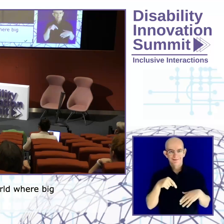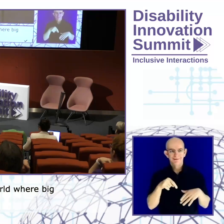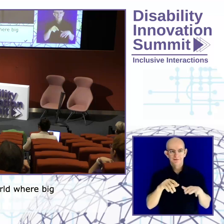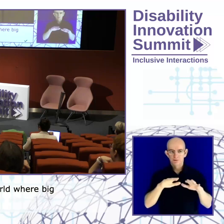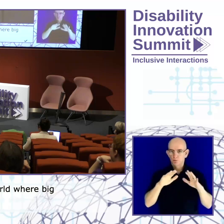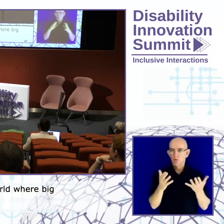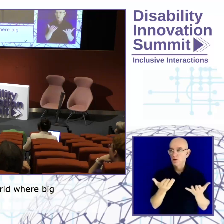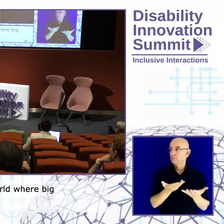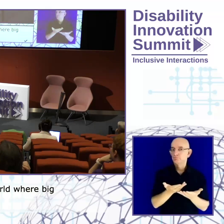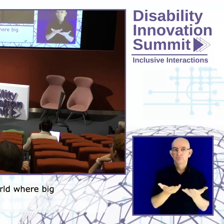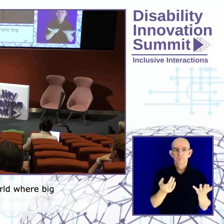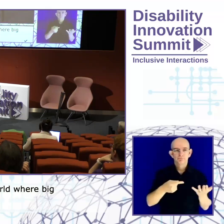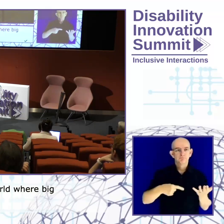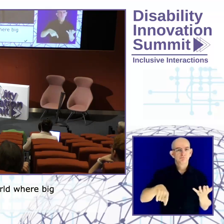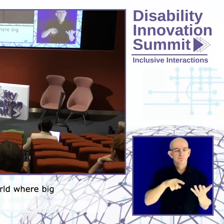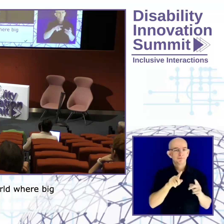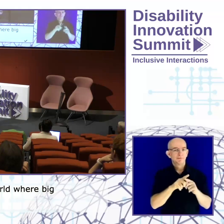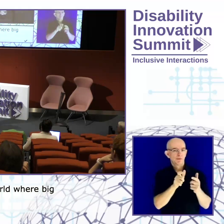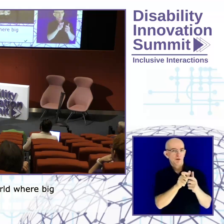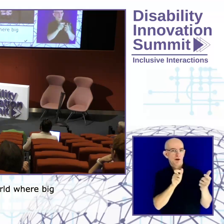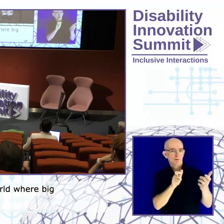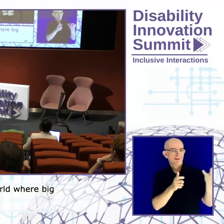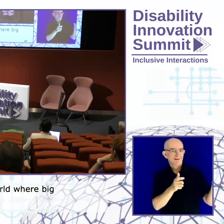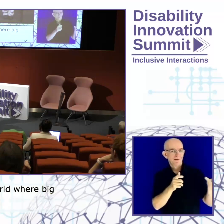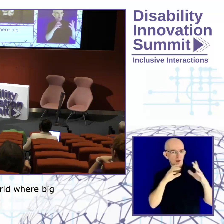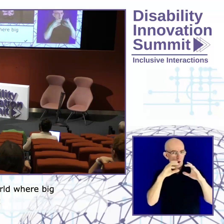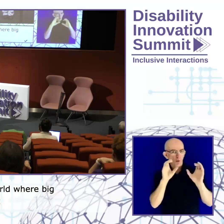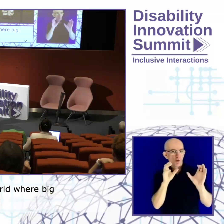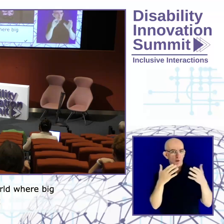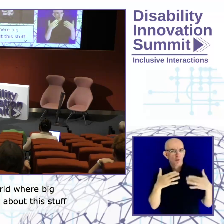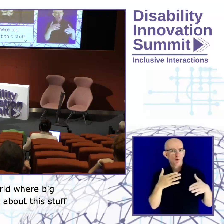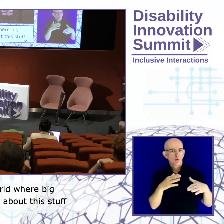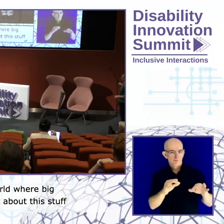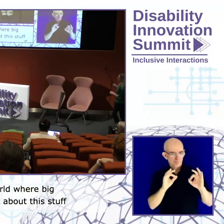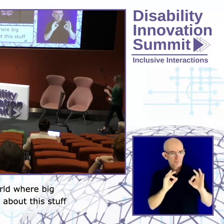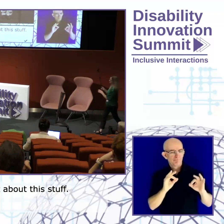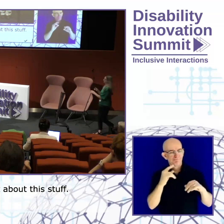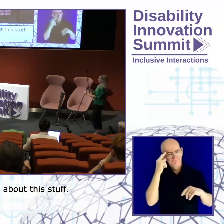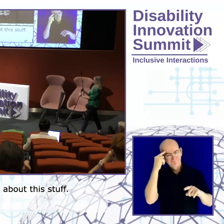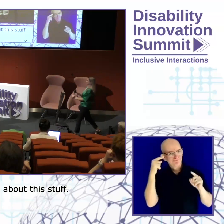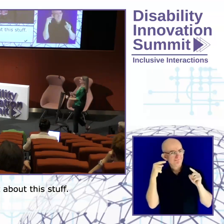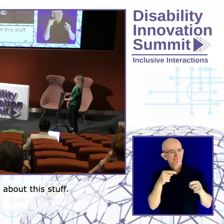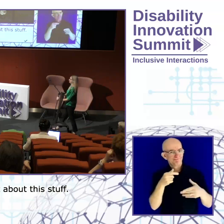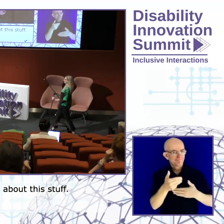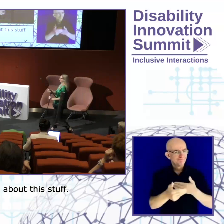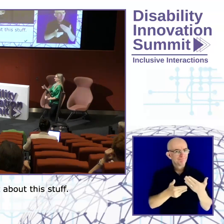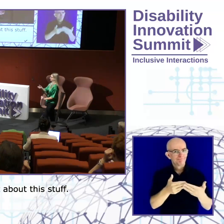And it's also a massive honour to welcome to the stage someone who's been a great supporter